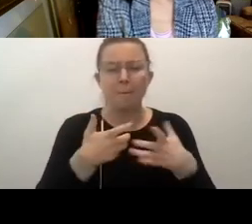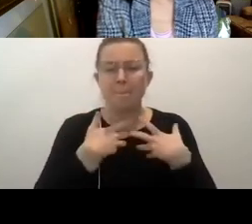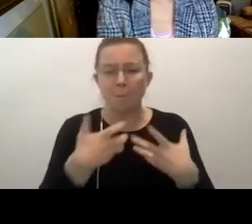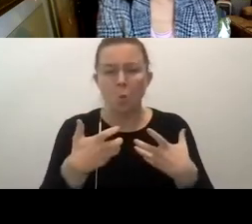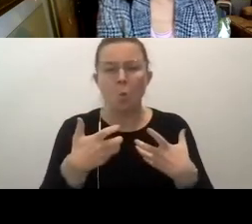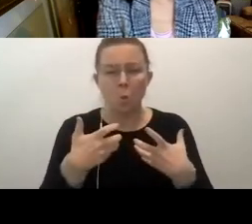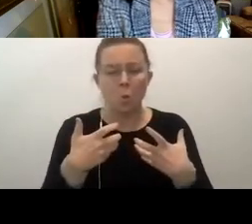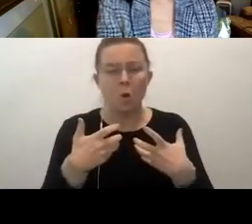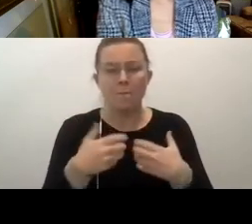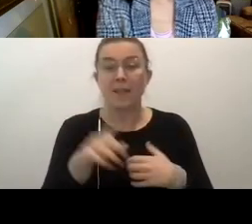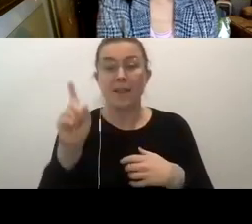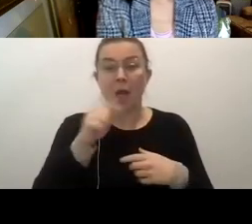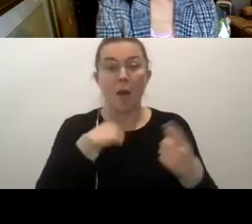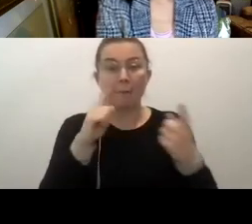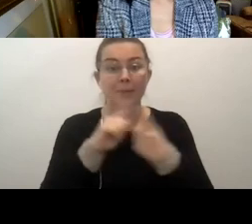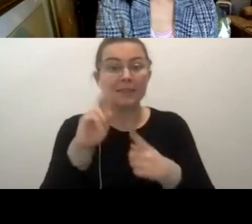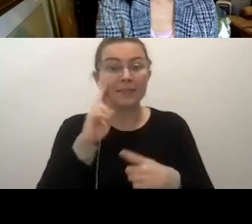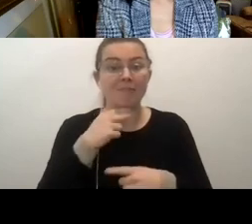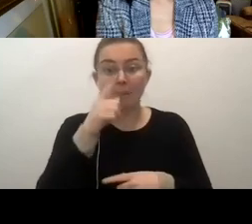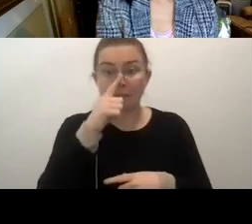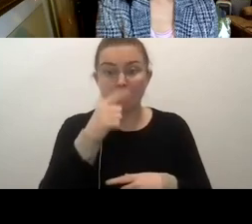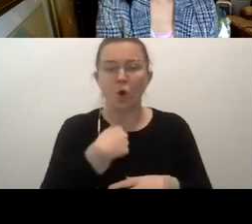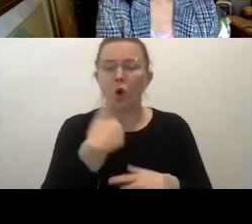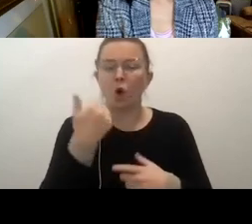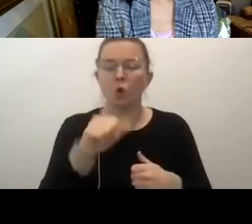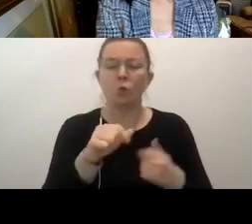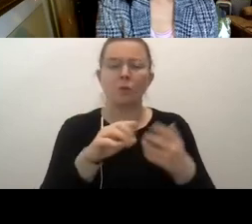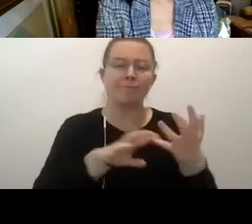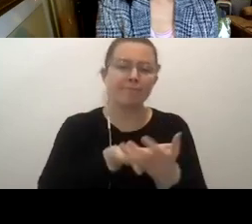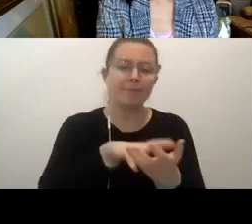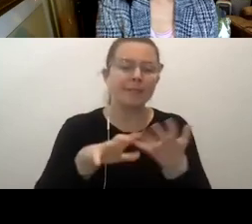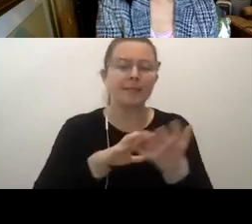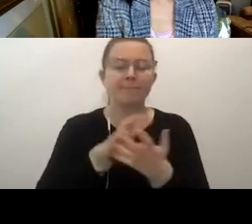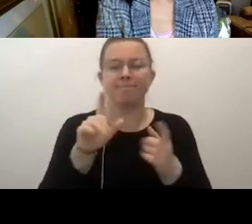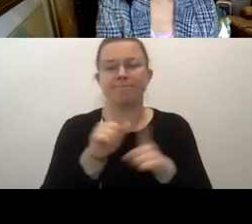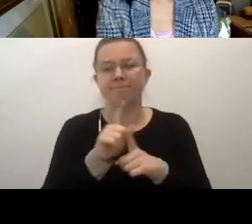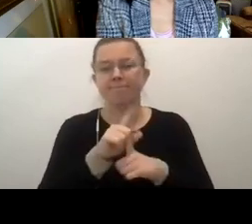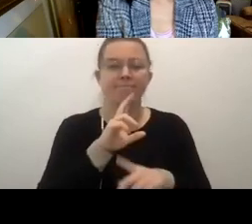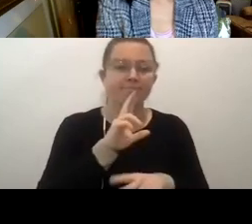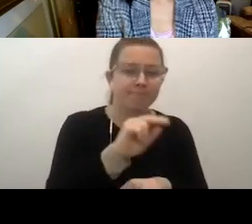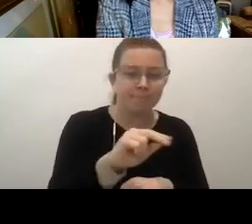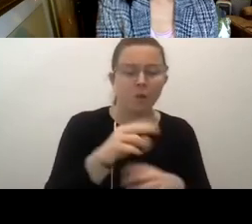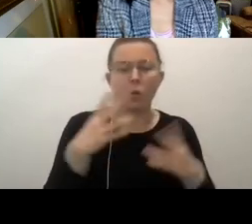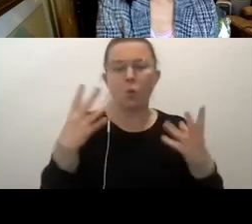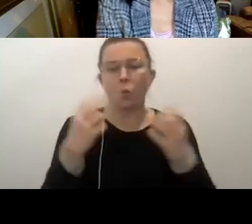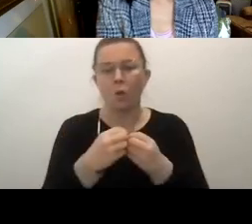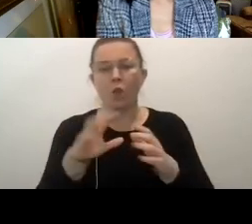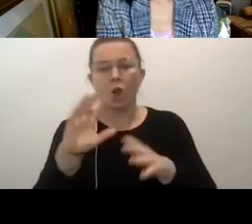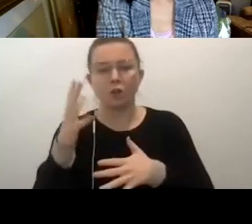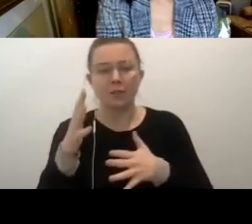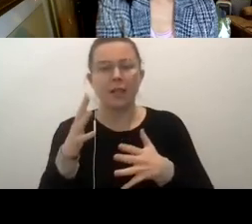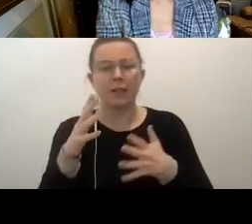do meet up with deaf people now I'm using a mix of spoken English and Auslan signing, and we